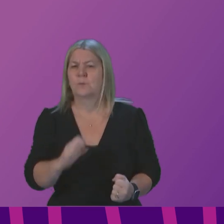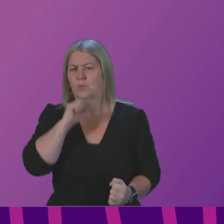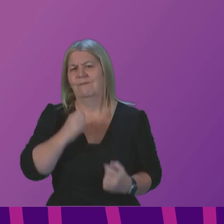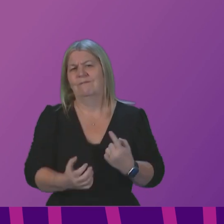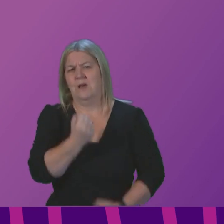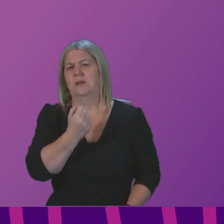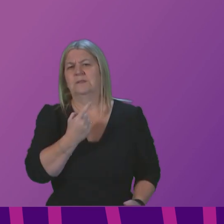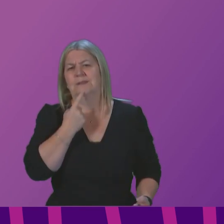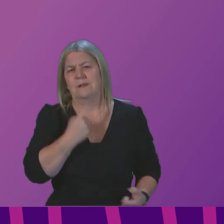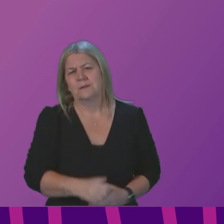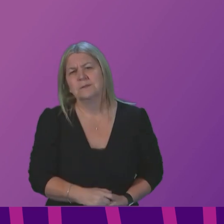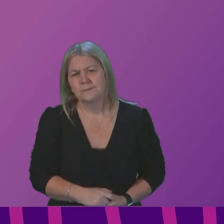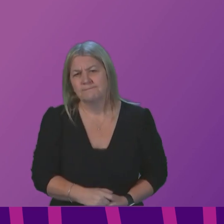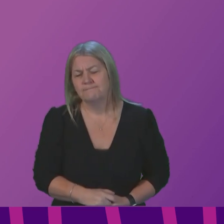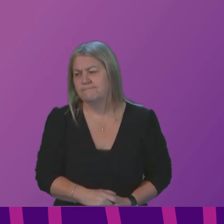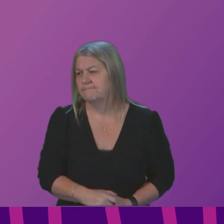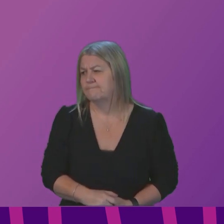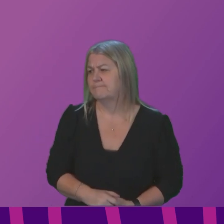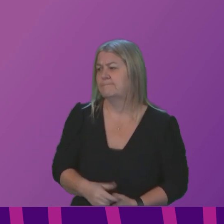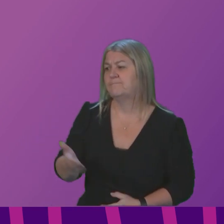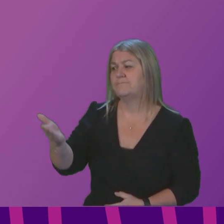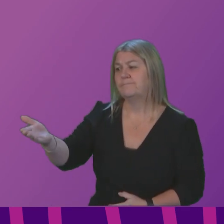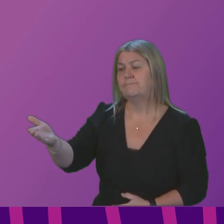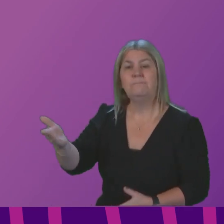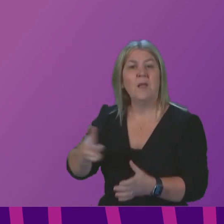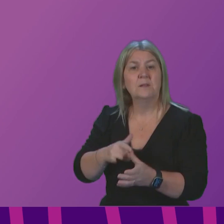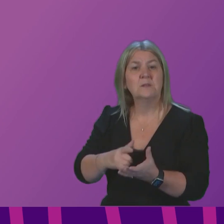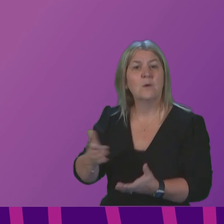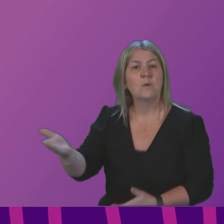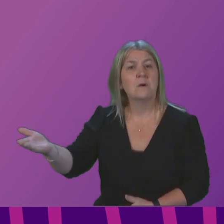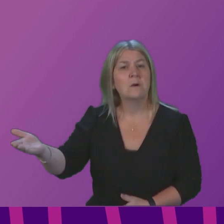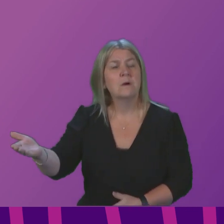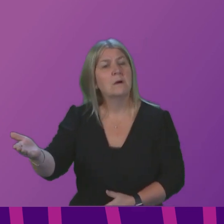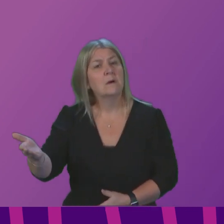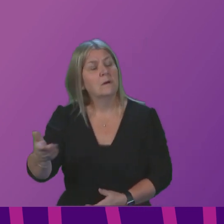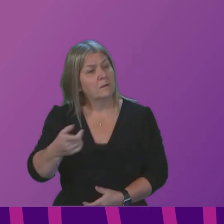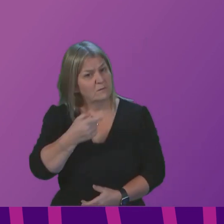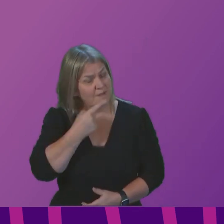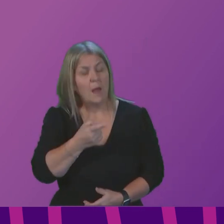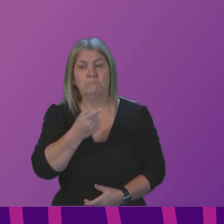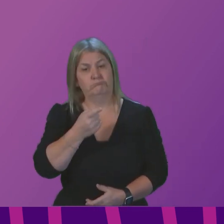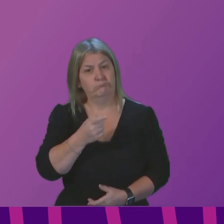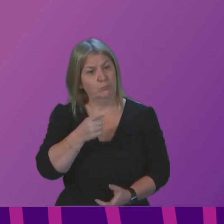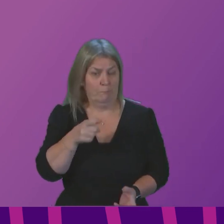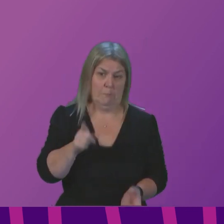The First Minister says that she has heard these concerns from me for years, so why are